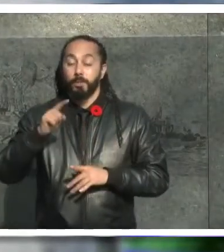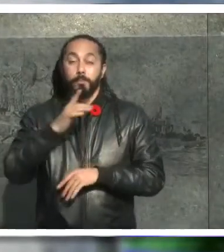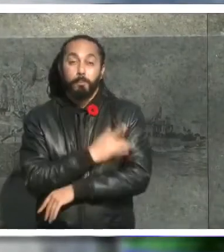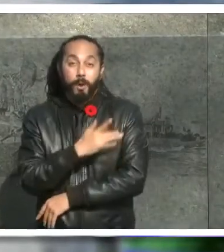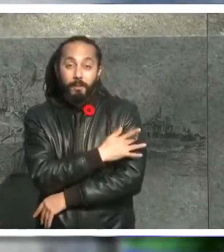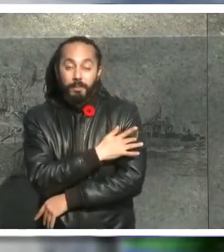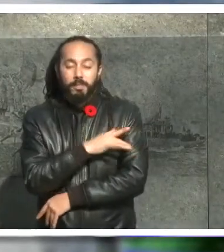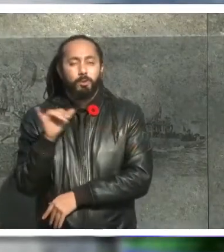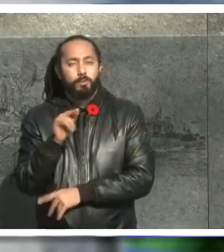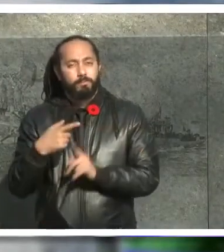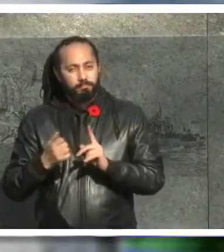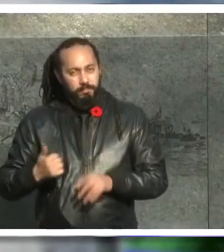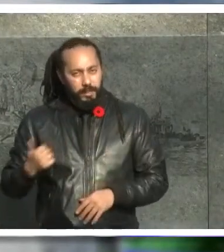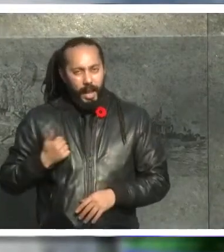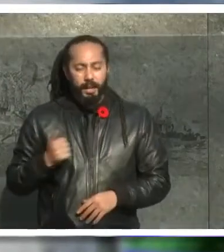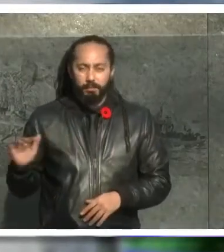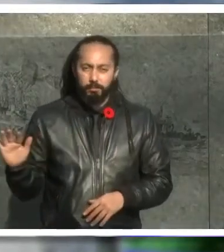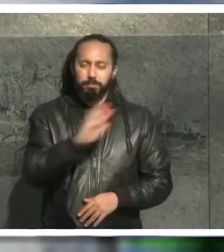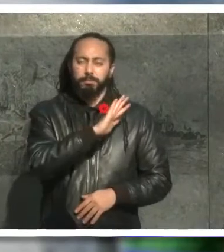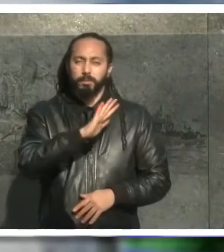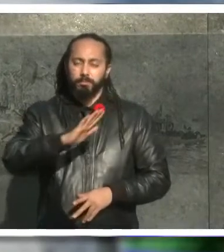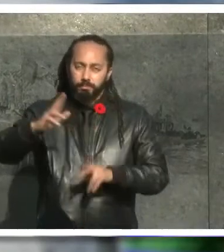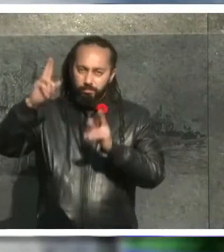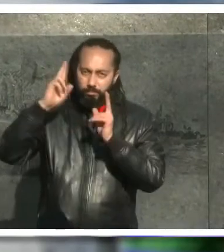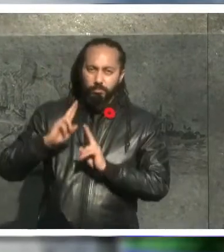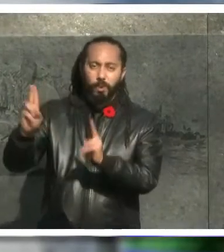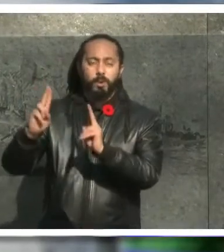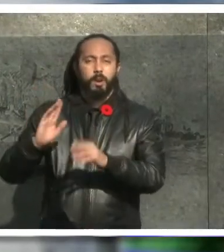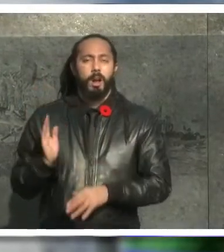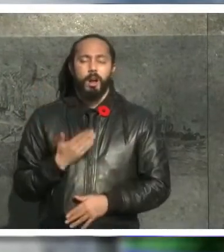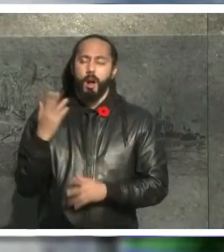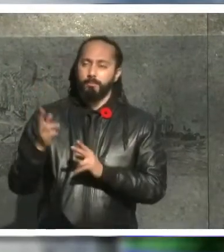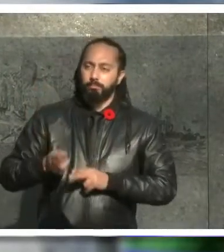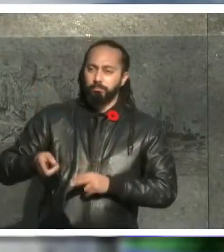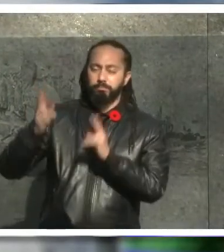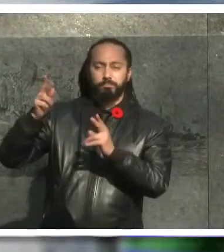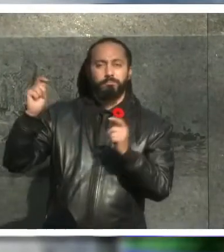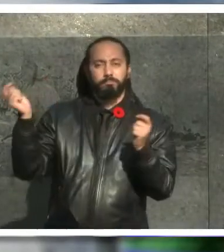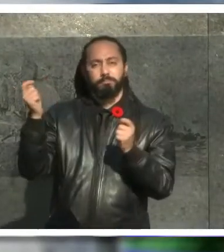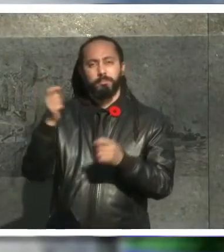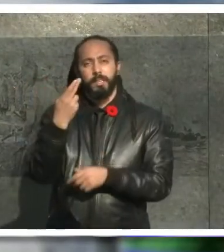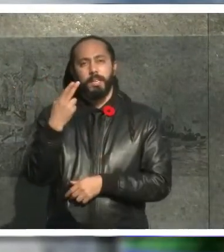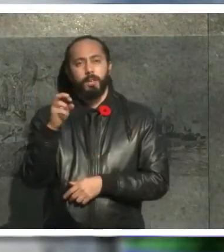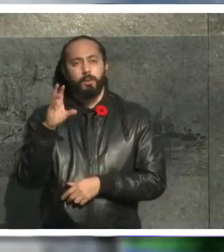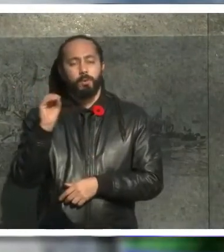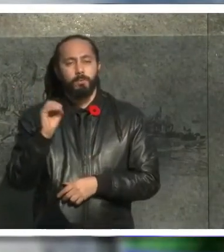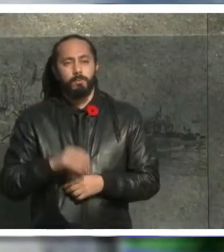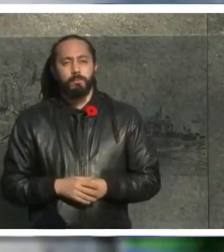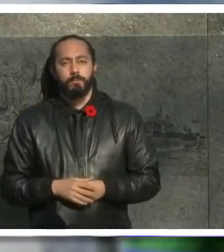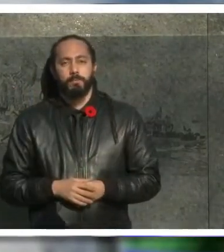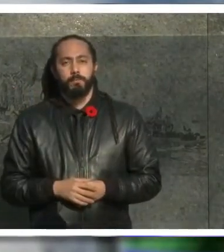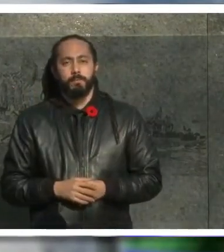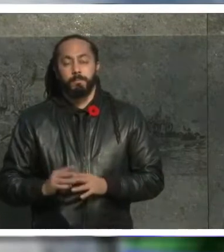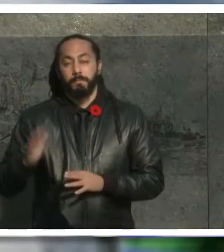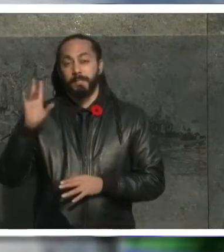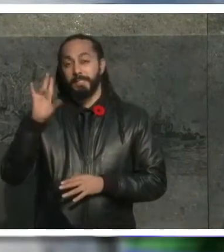to our heroes. 75 years ago we marked the end of the second world war.